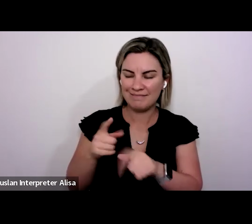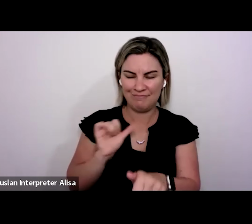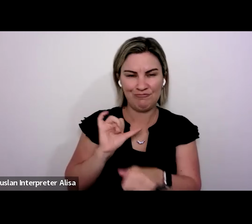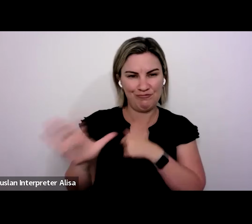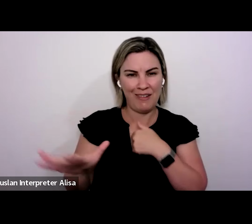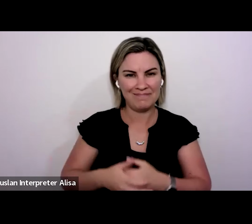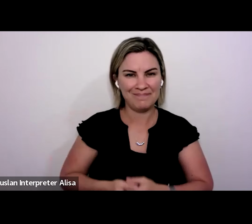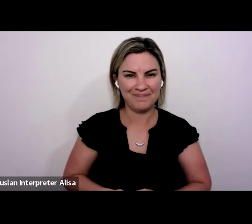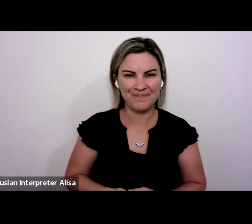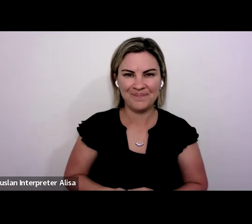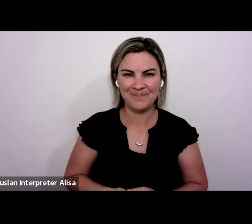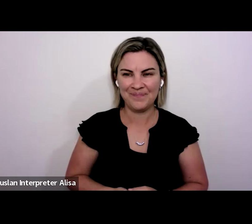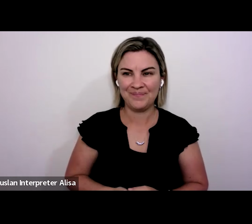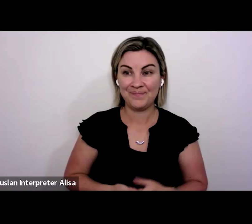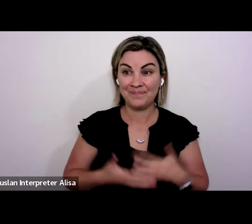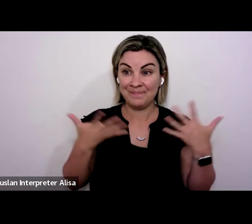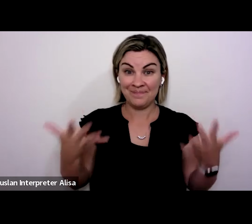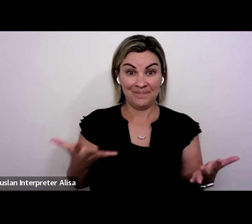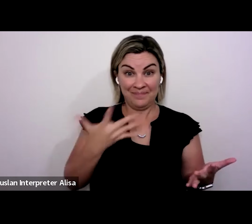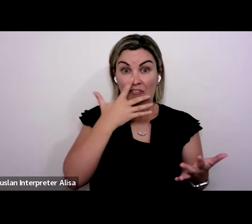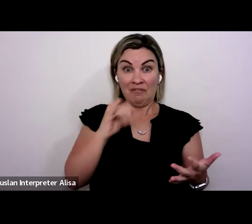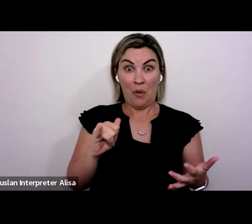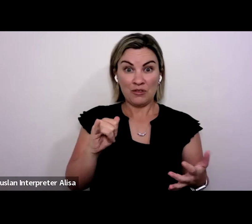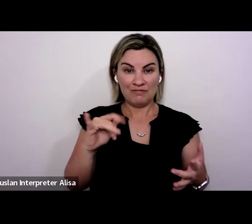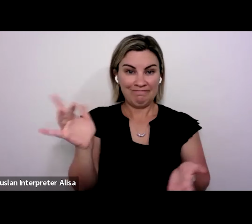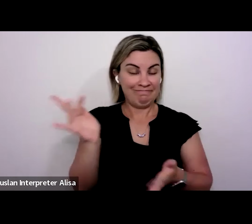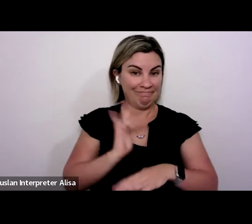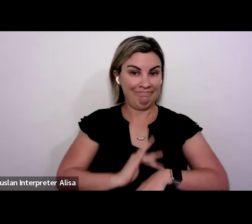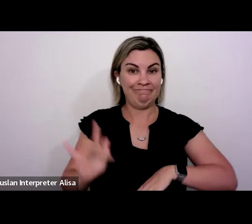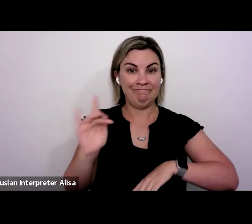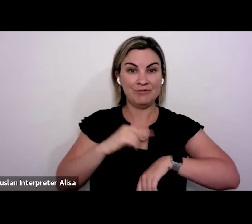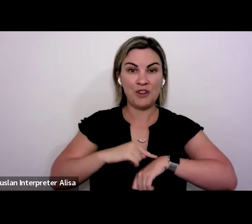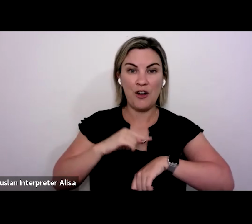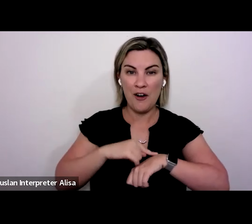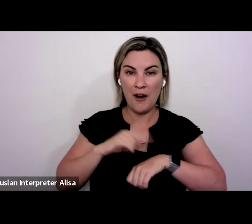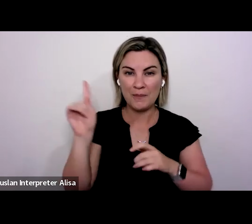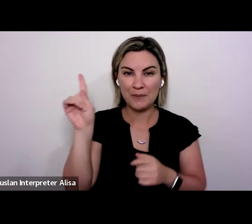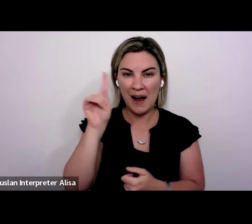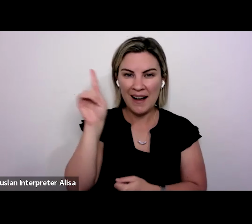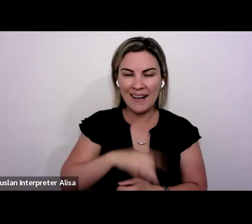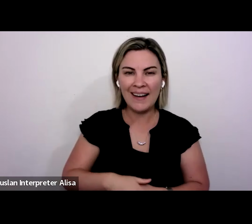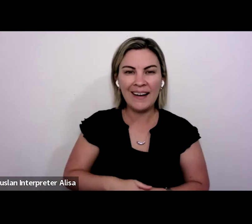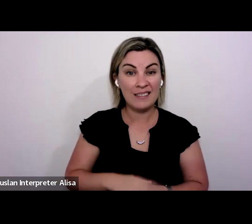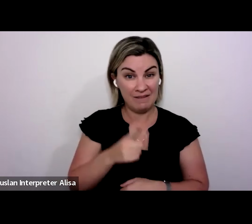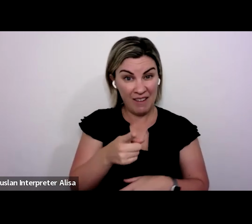Well, unfortunately, that's all we have time for today. If you have questions about the Protocols